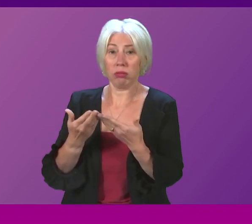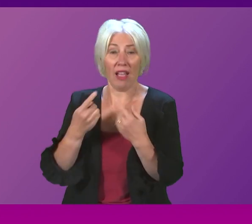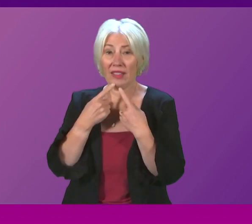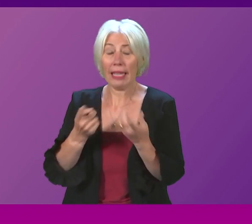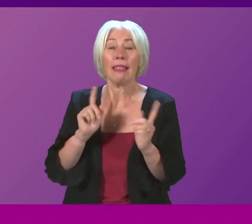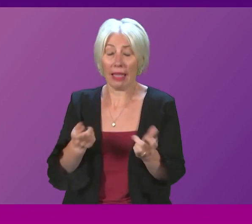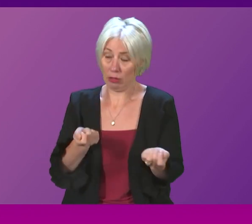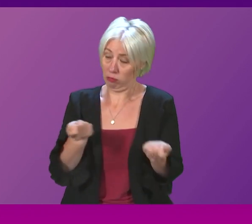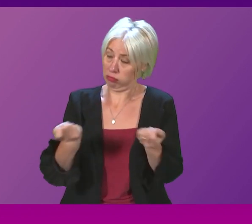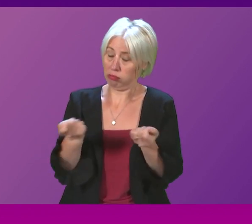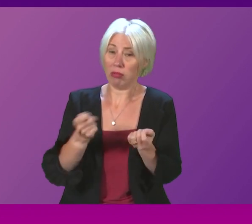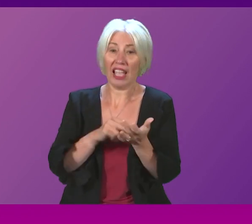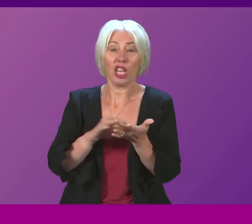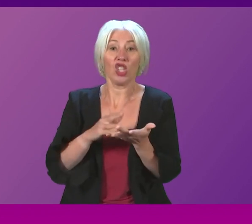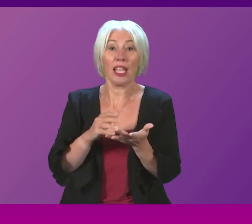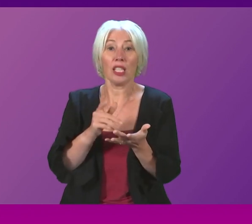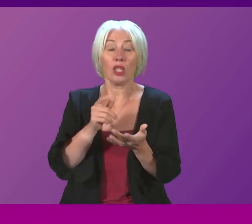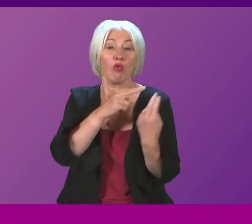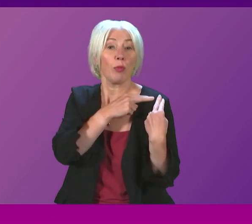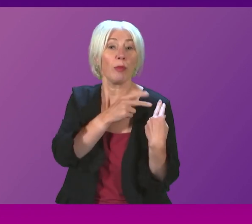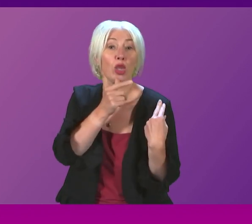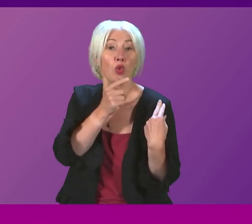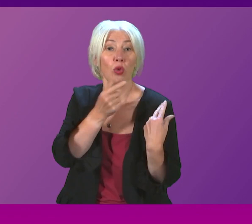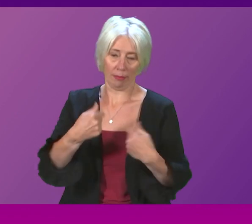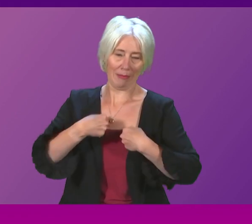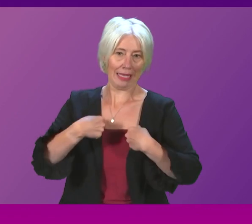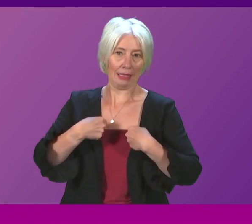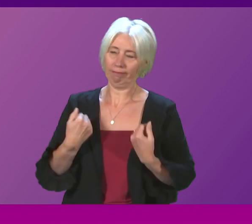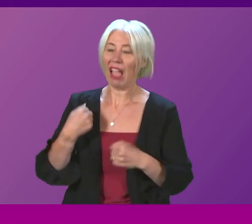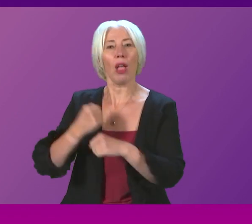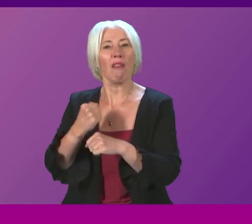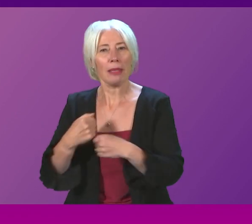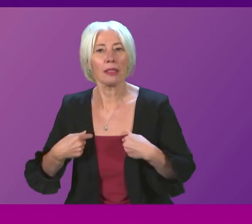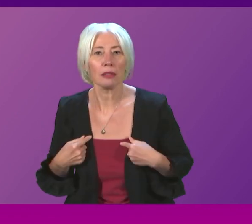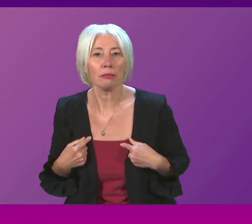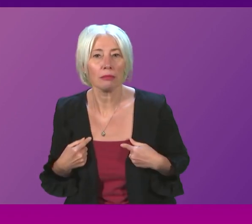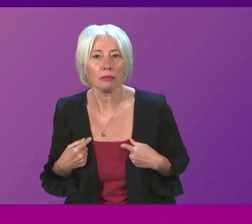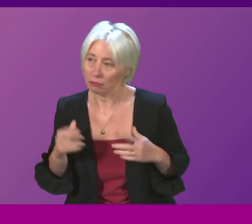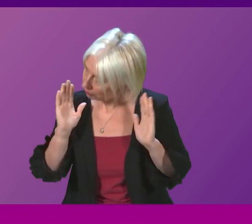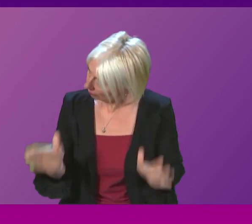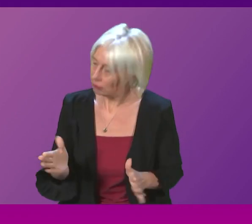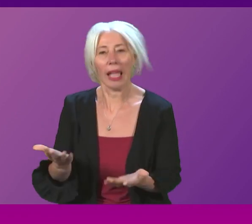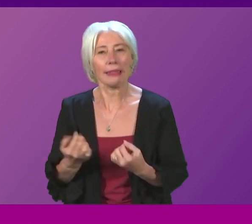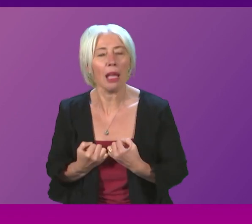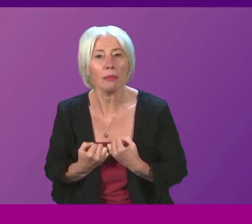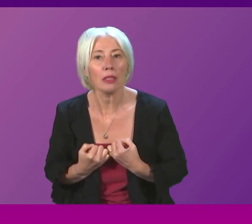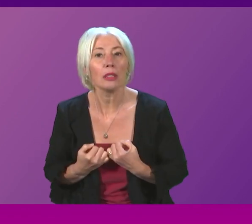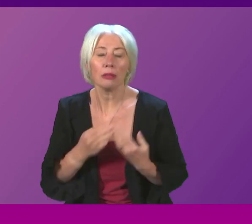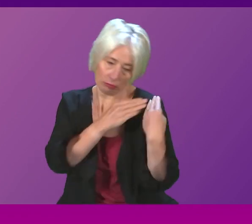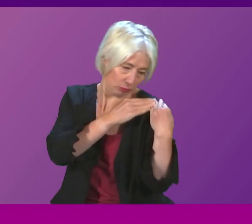of the NHS is a responsibility of mine and of my Government. I accept that absolutely and I take that responsibility seriously.